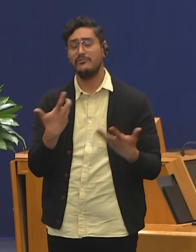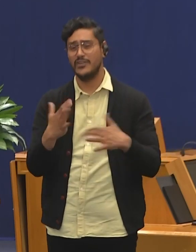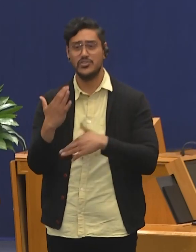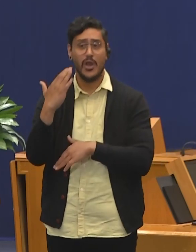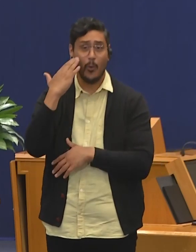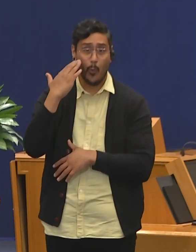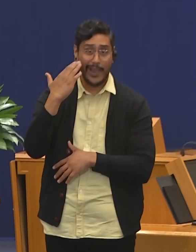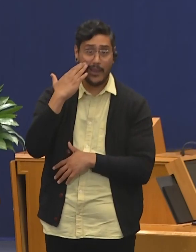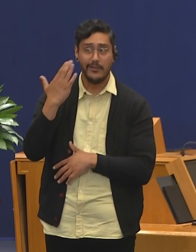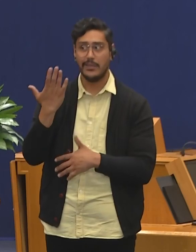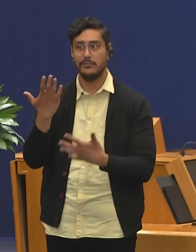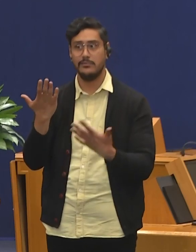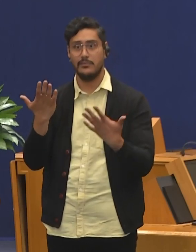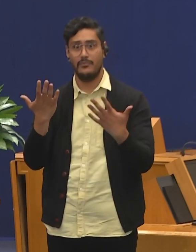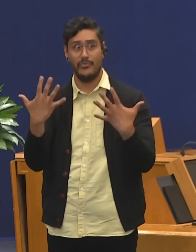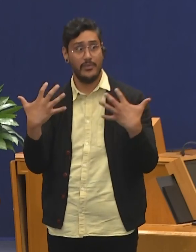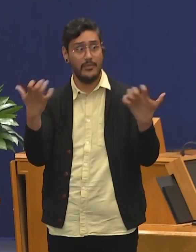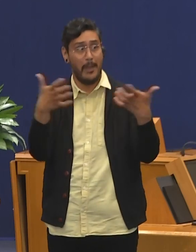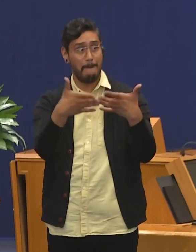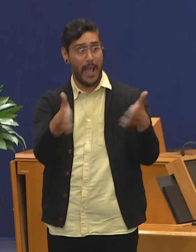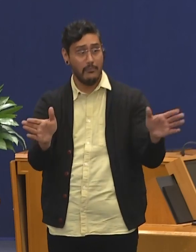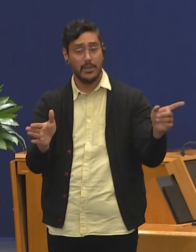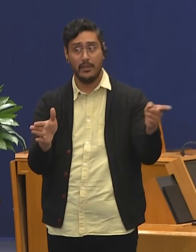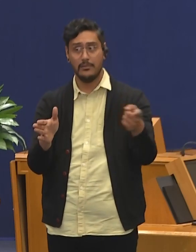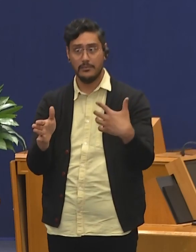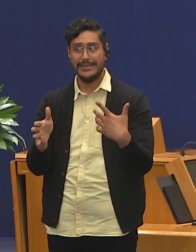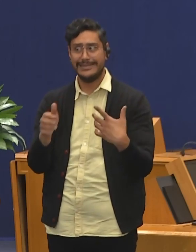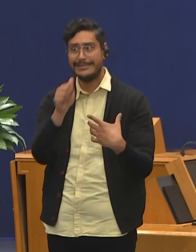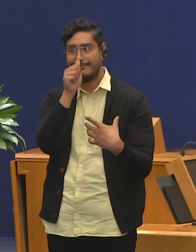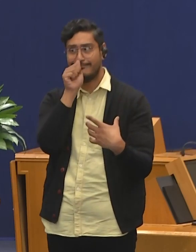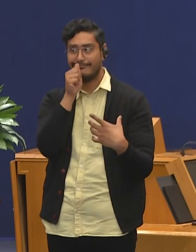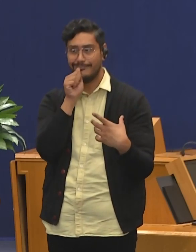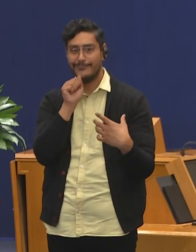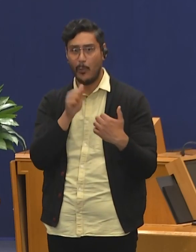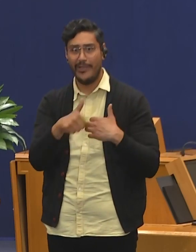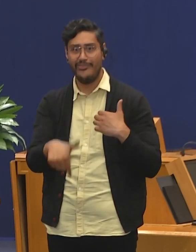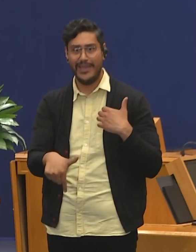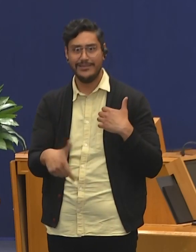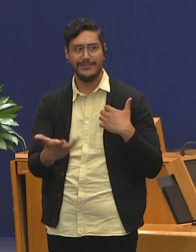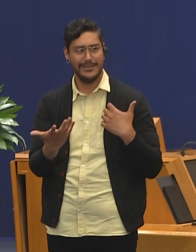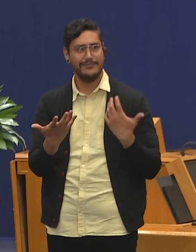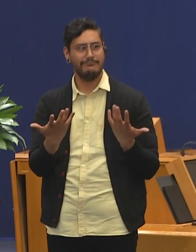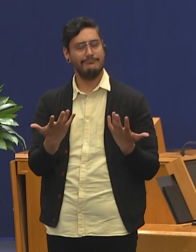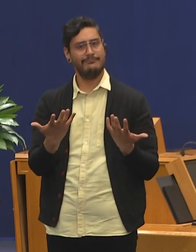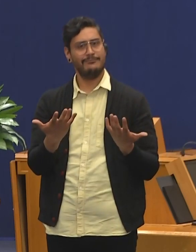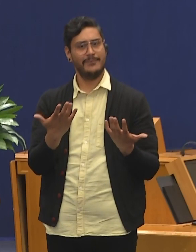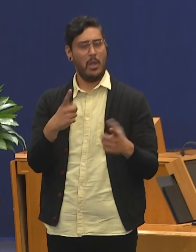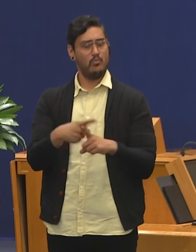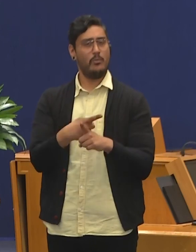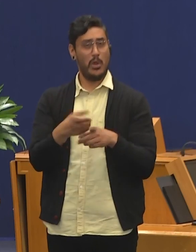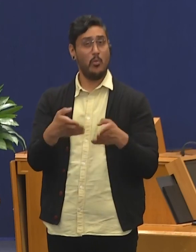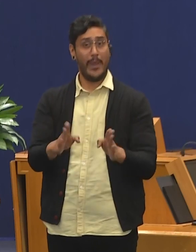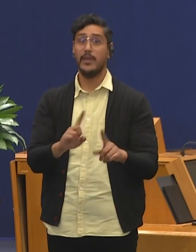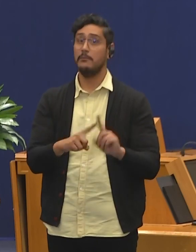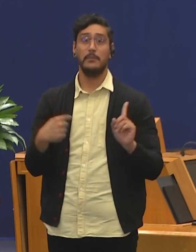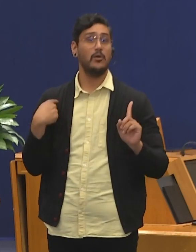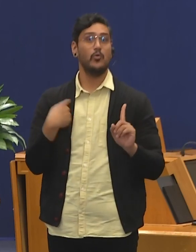SO WE'RE VERY, I THINK, AWARE THAT THE PUBLIC IS DEALING WITH THIS IN A WAY THAT WE THINK IS